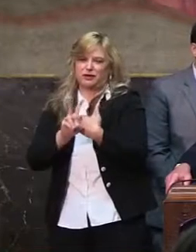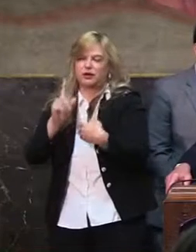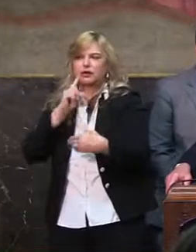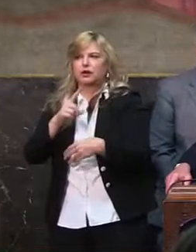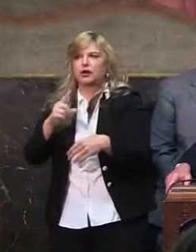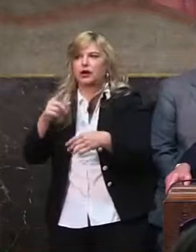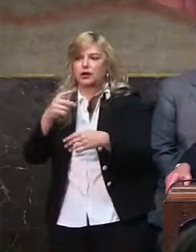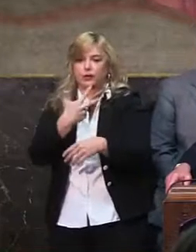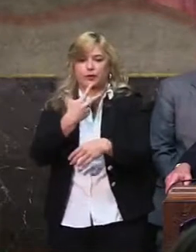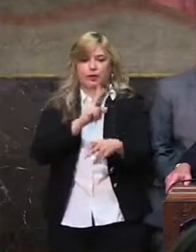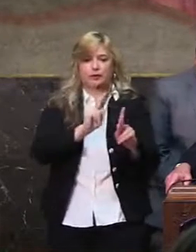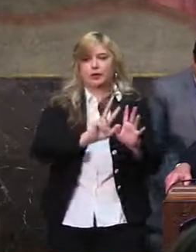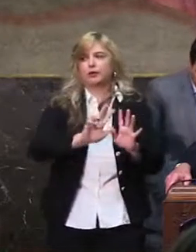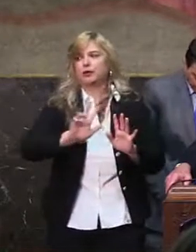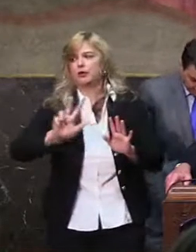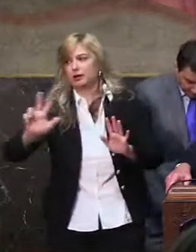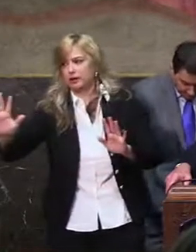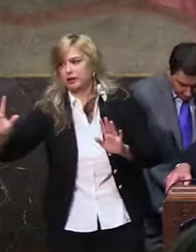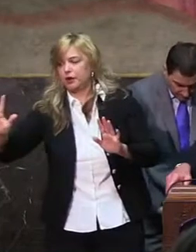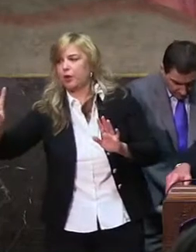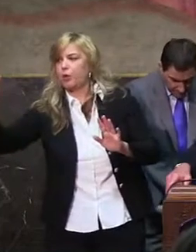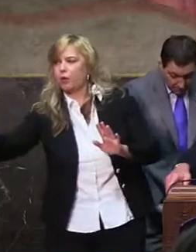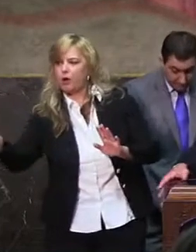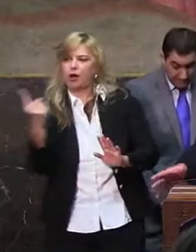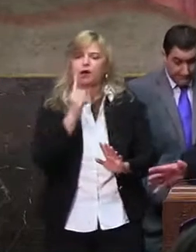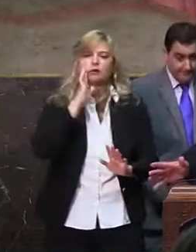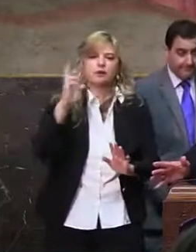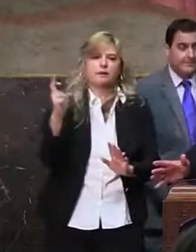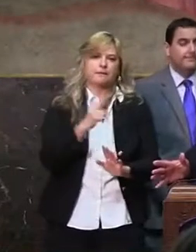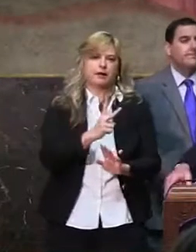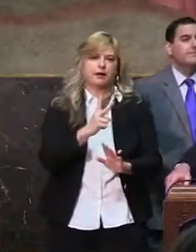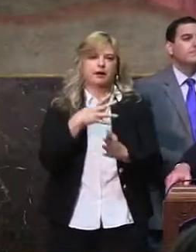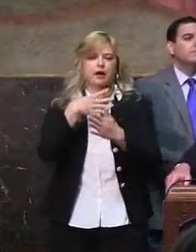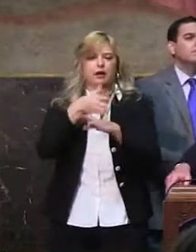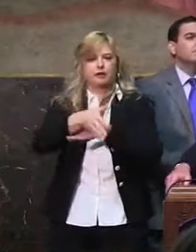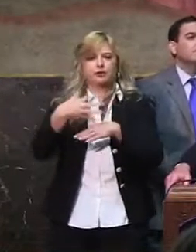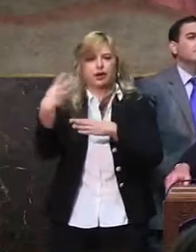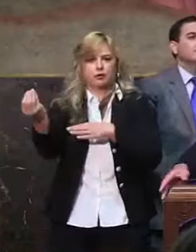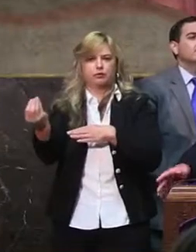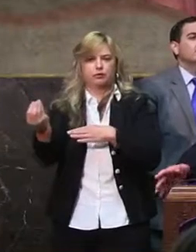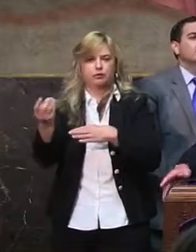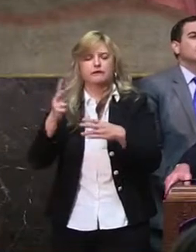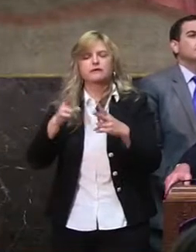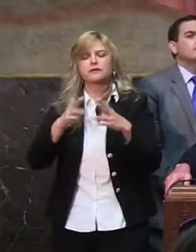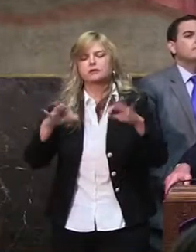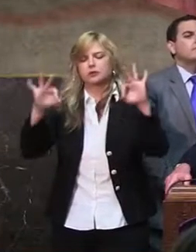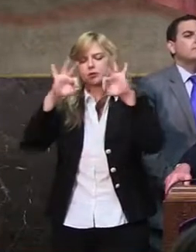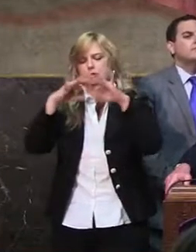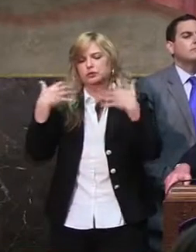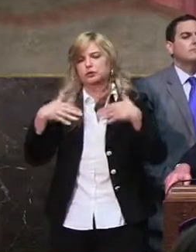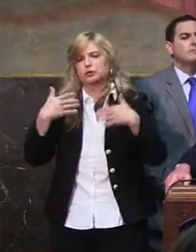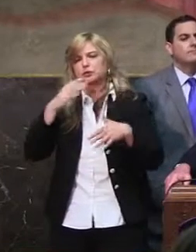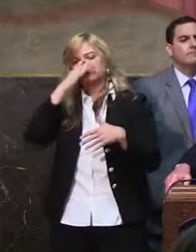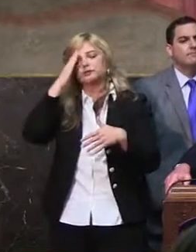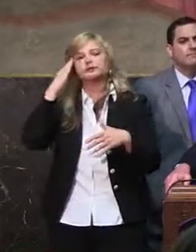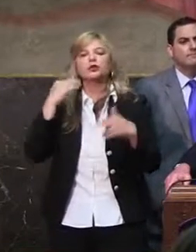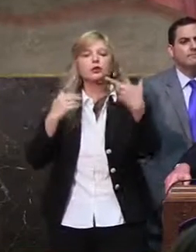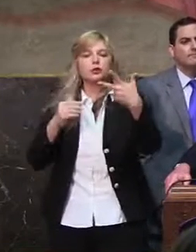within the within the three years after they got so this is very important these three bills that are mailing of the